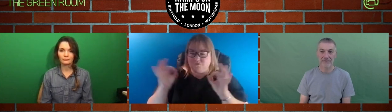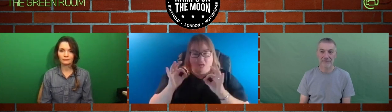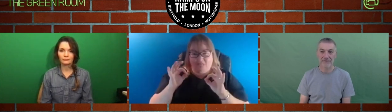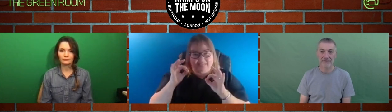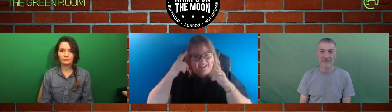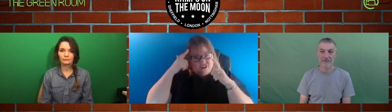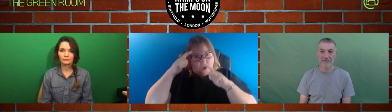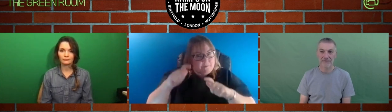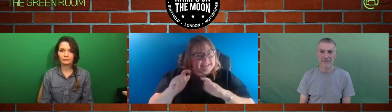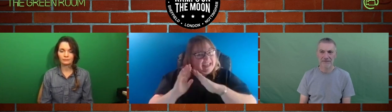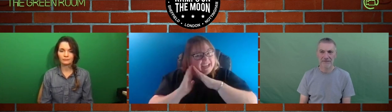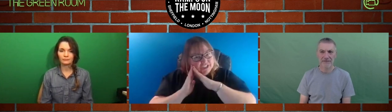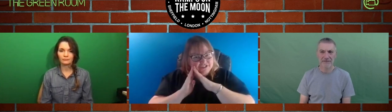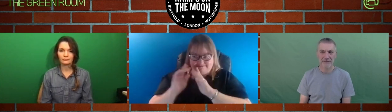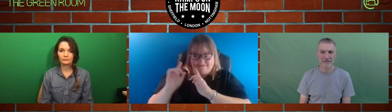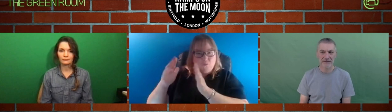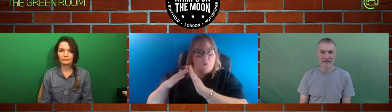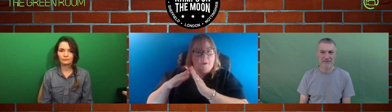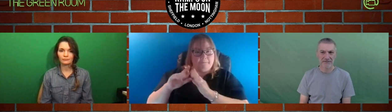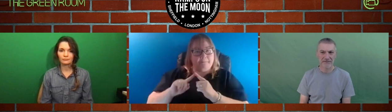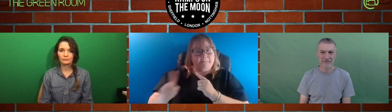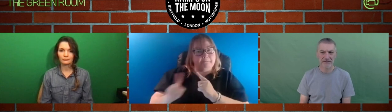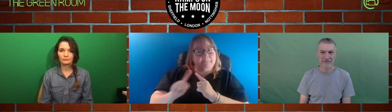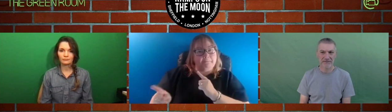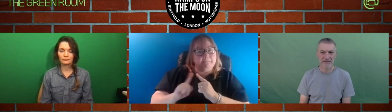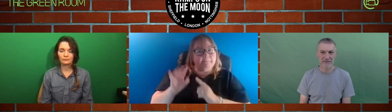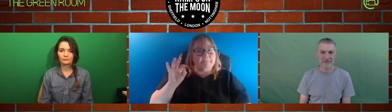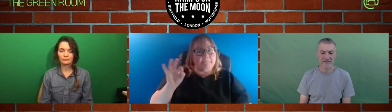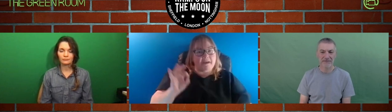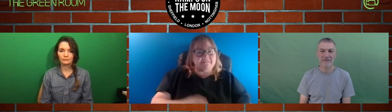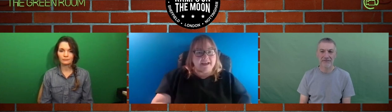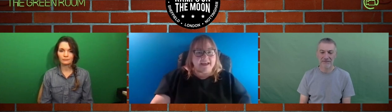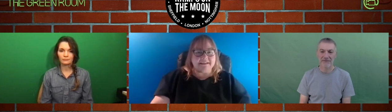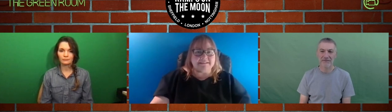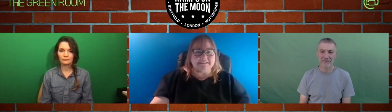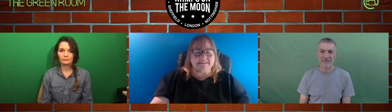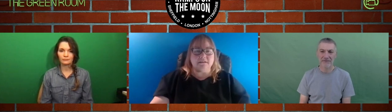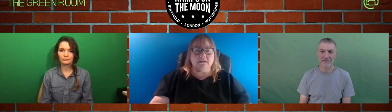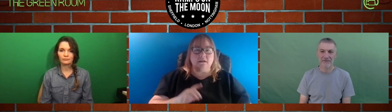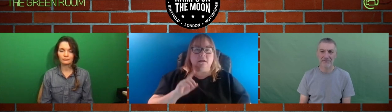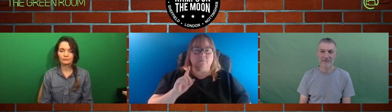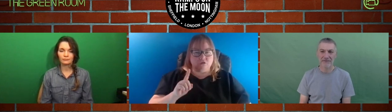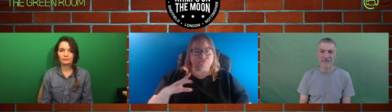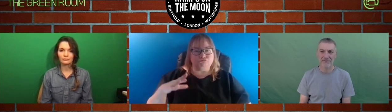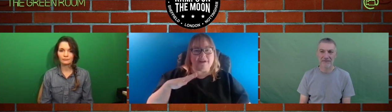you were all sorted. But we were sort of getting to the point where we were thinking about touring and being away